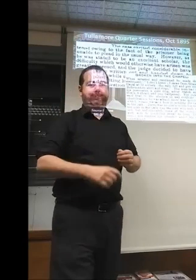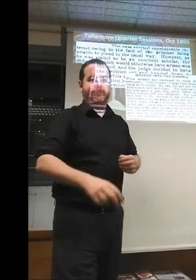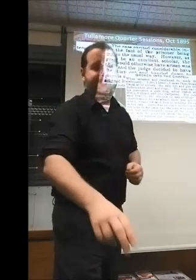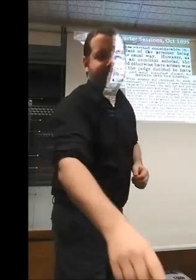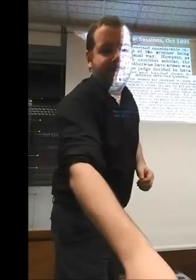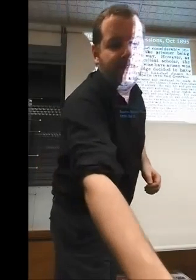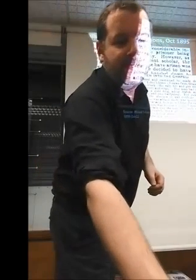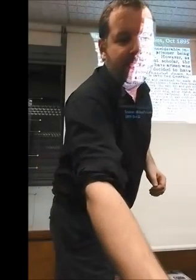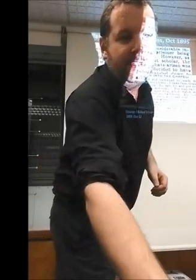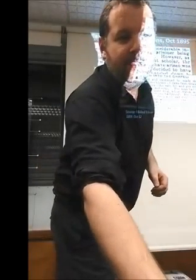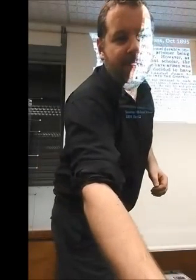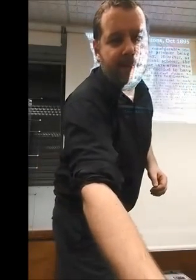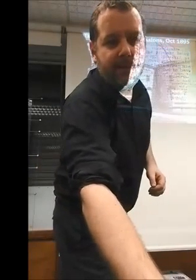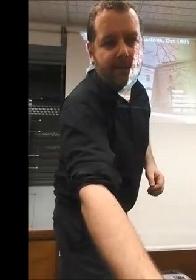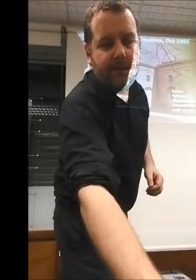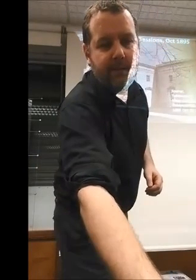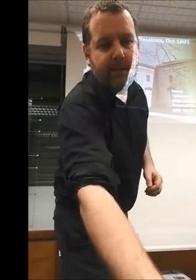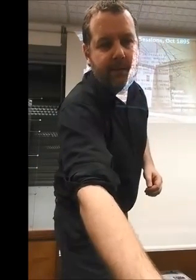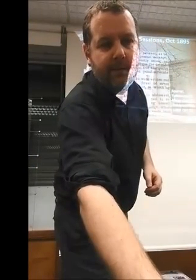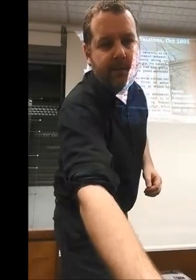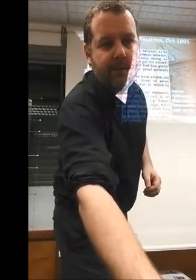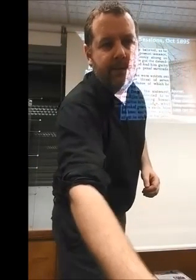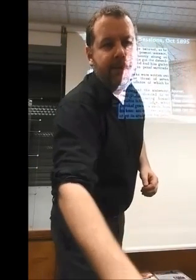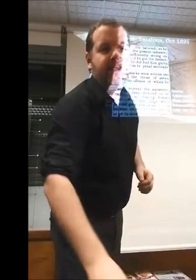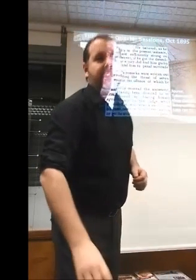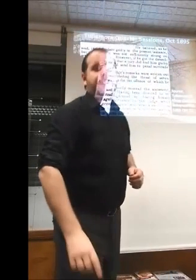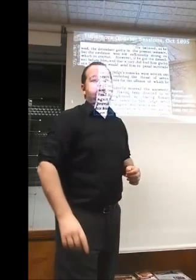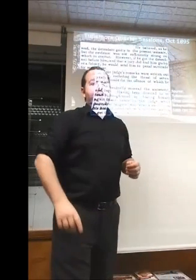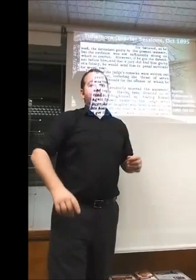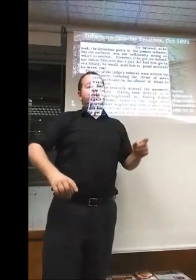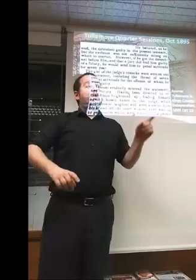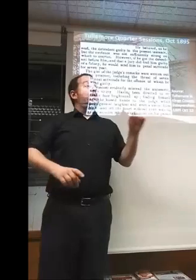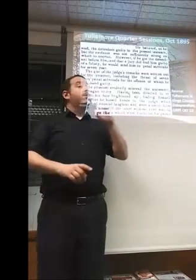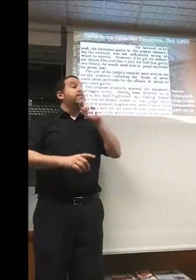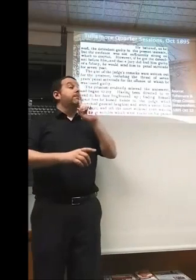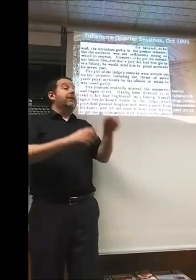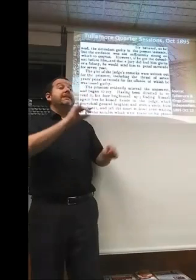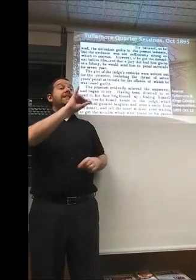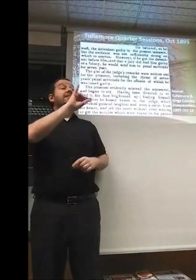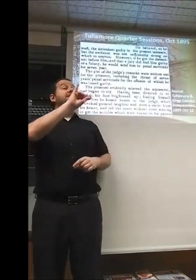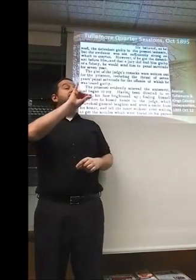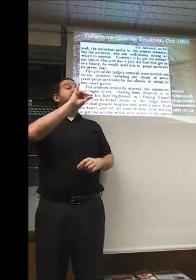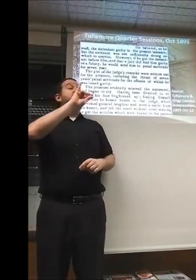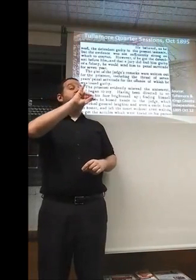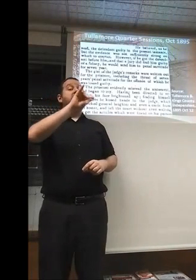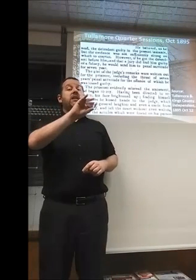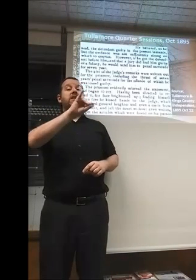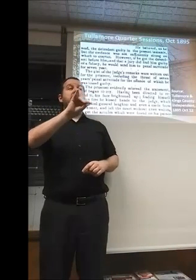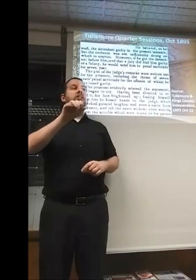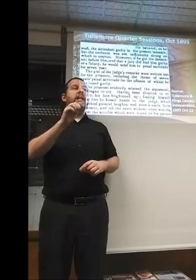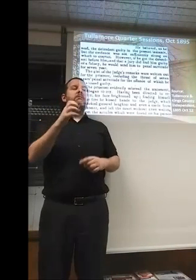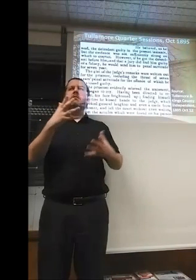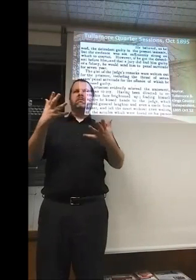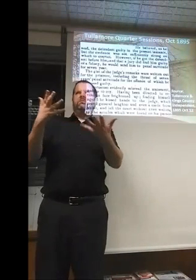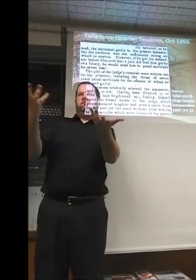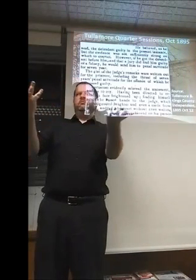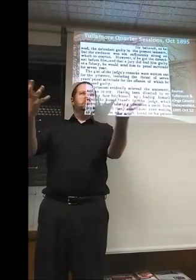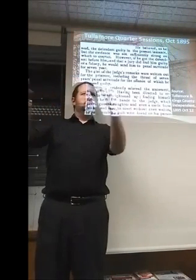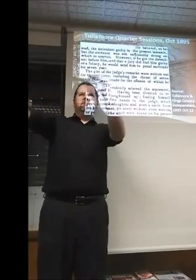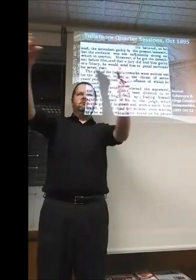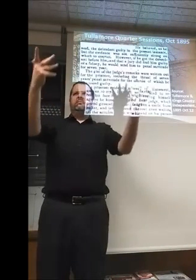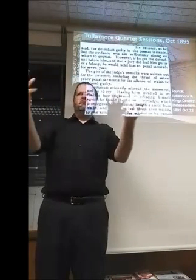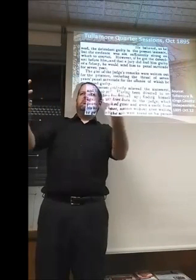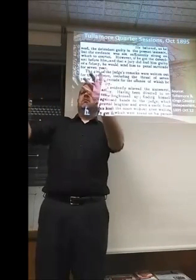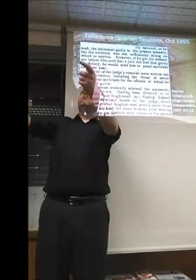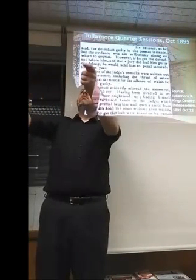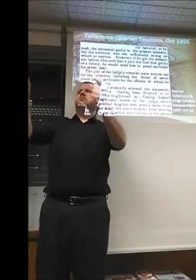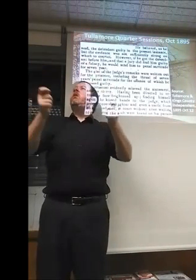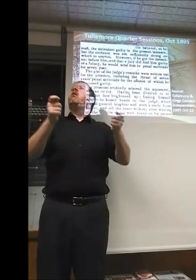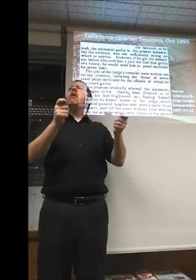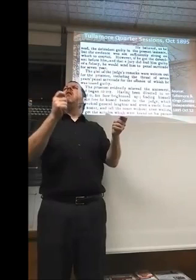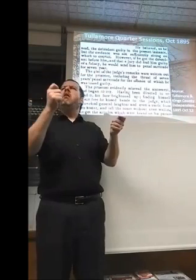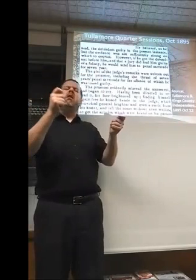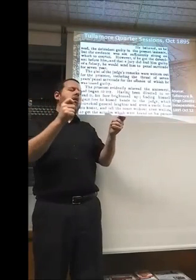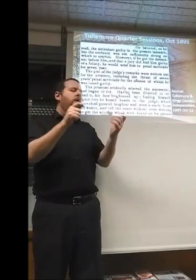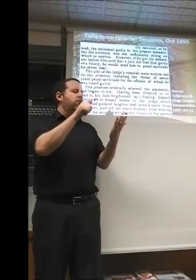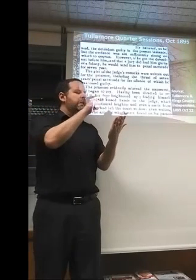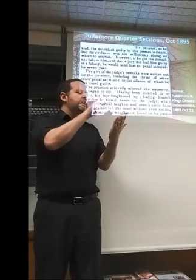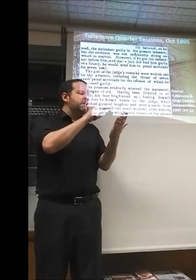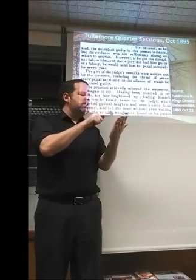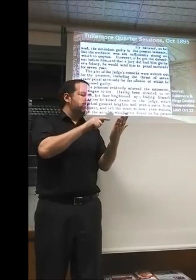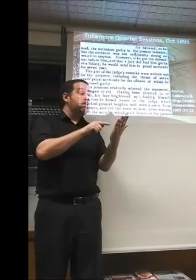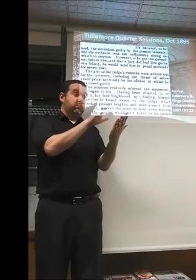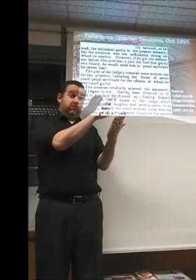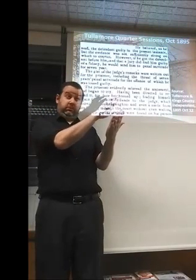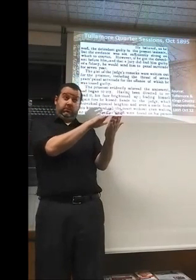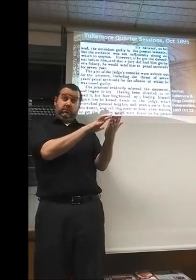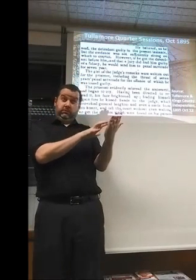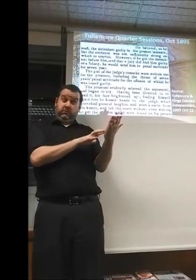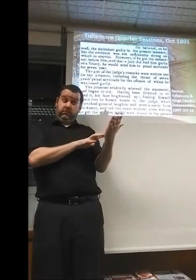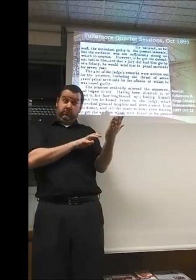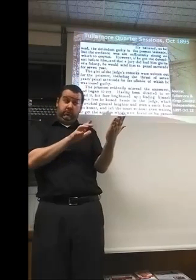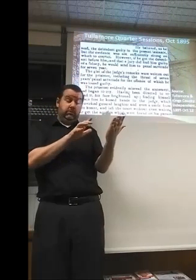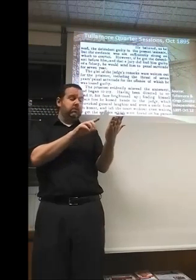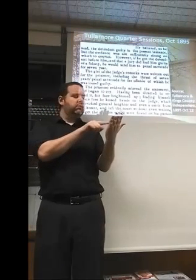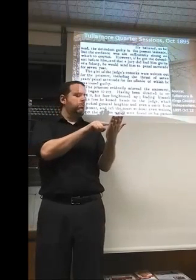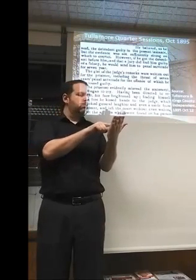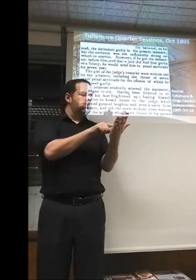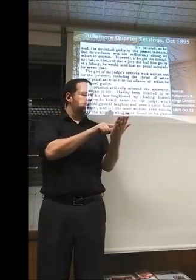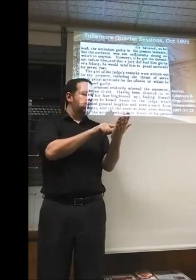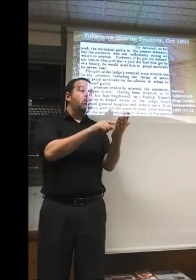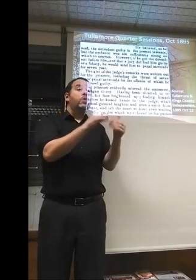and confronted the hearing man and the police actually came and they were having a tussle